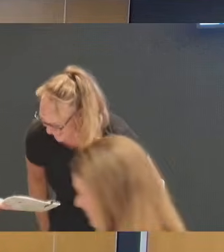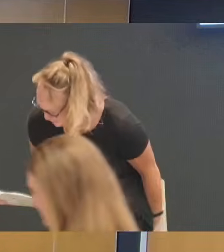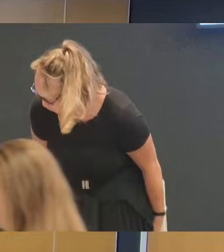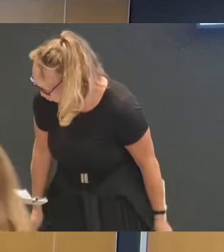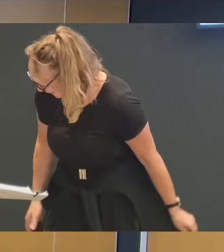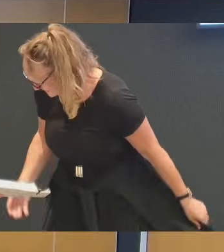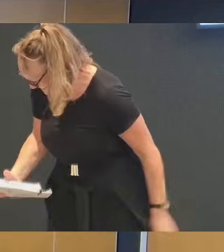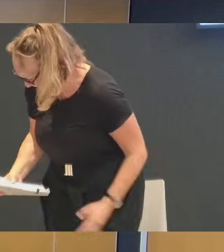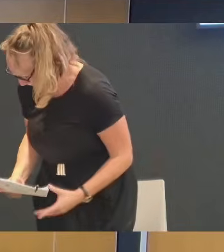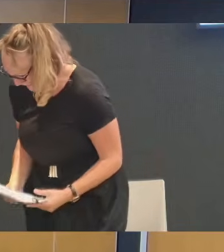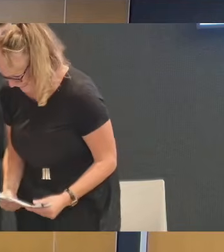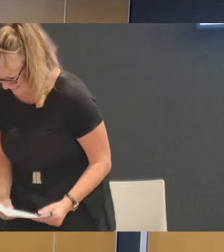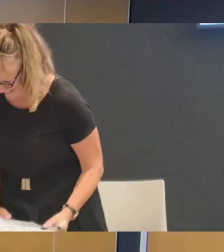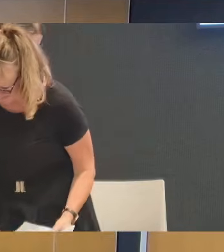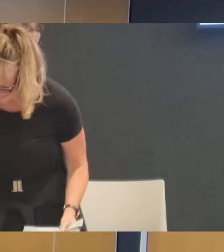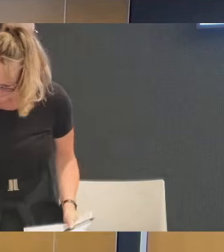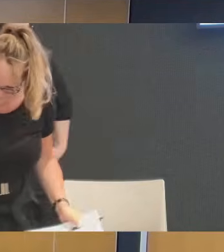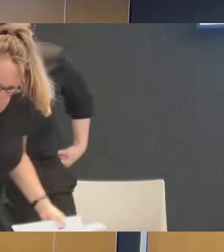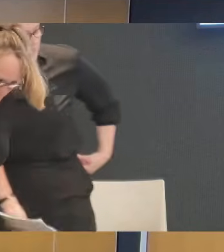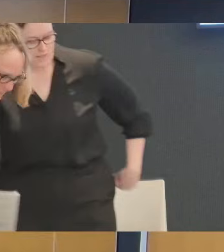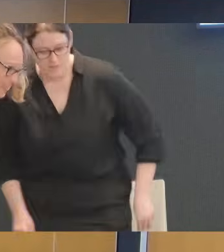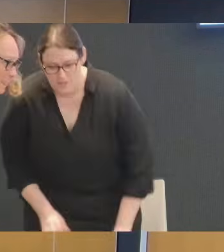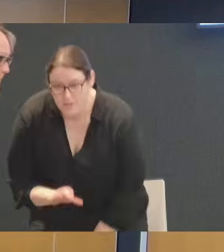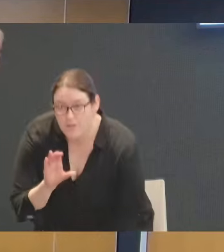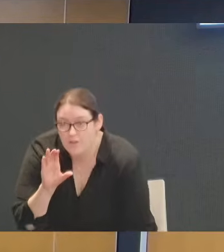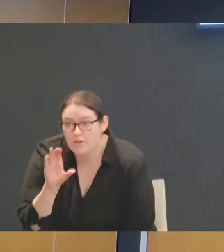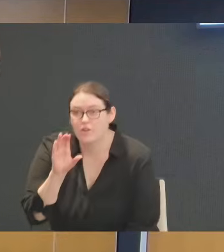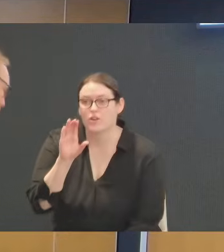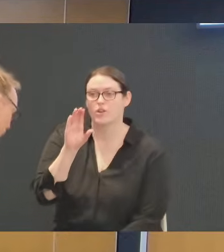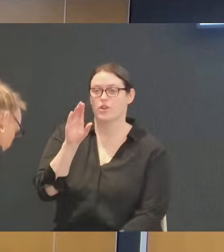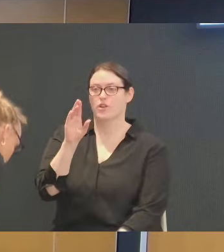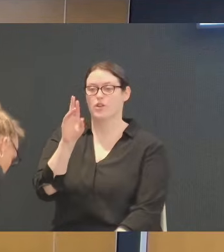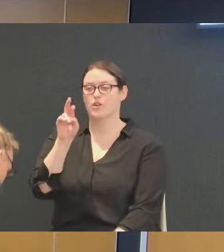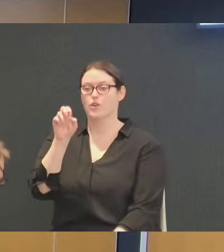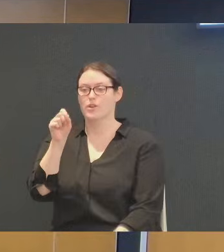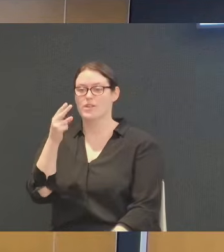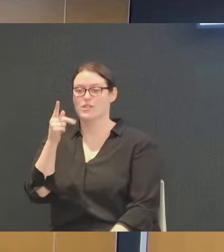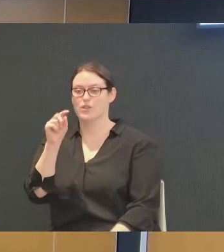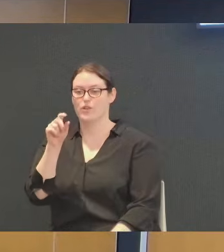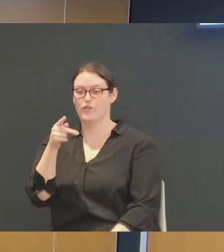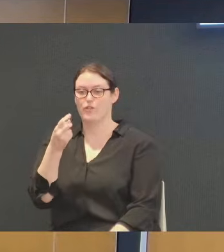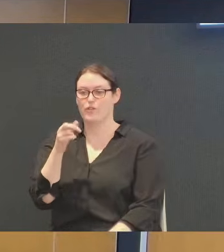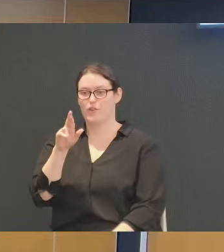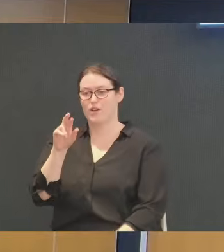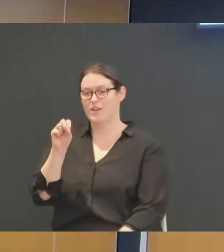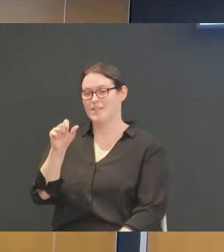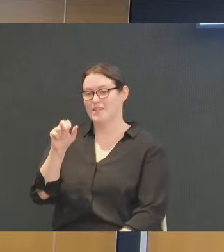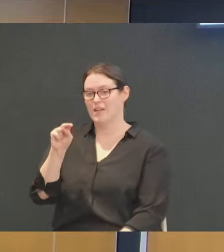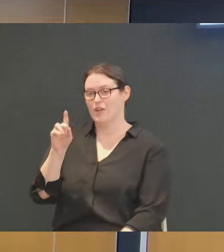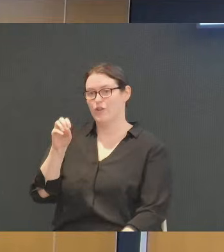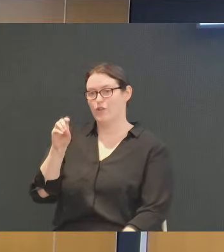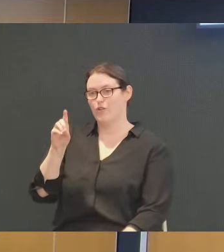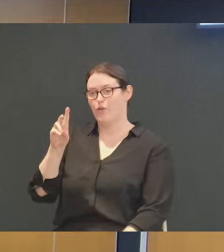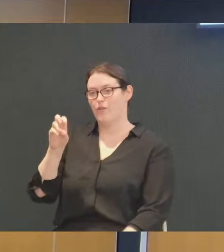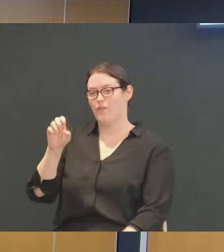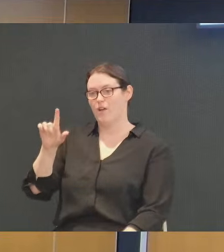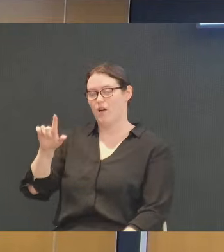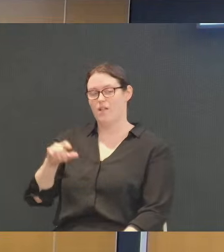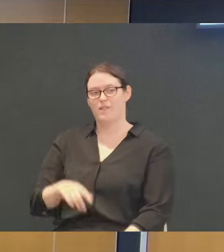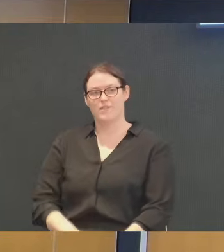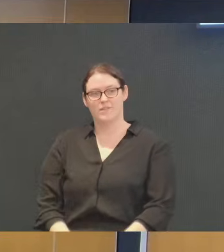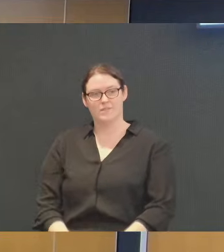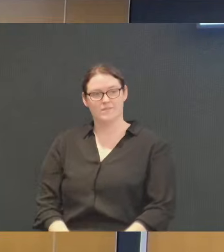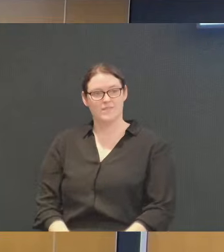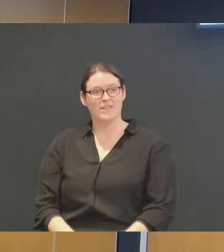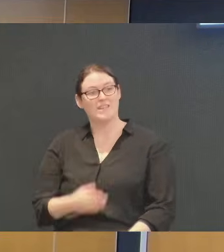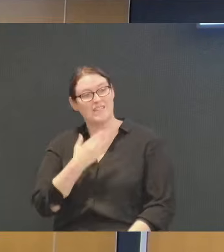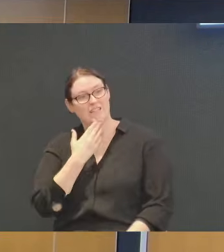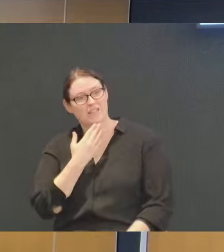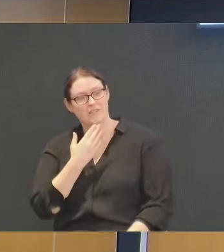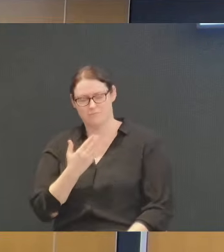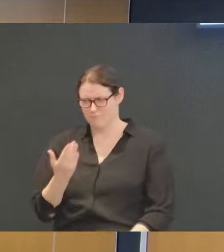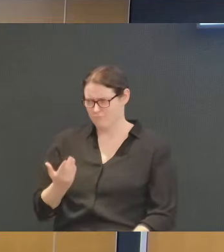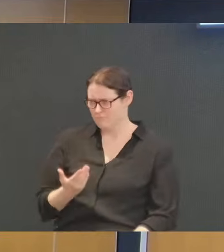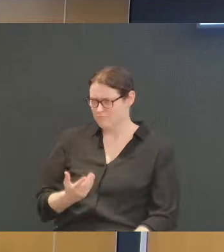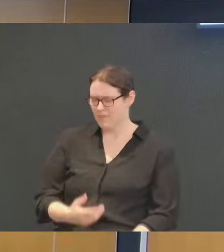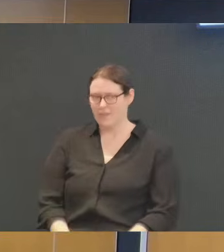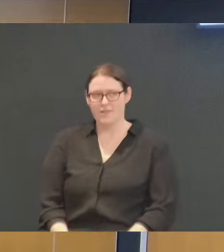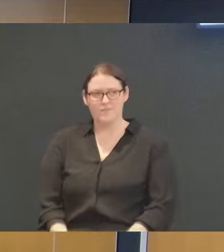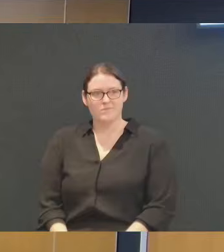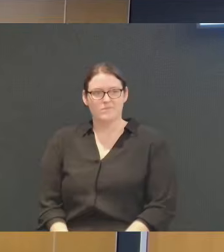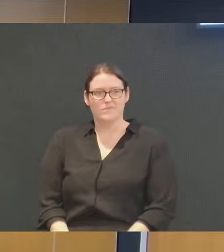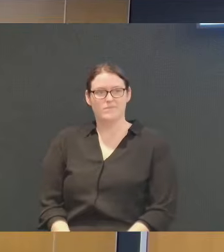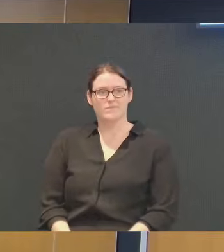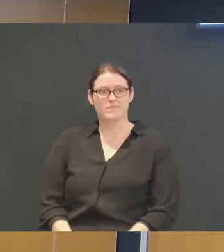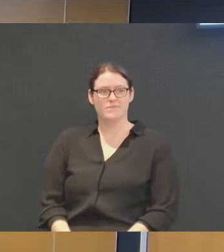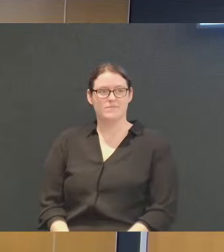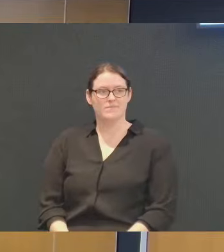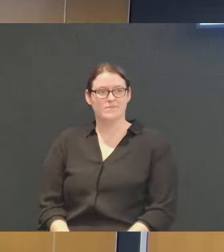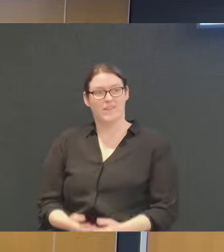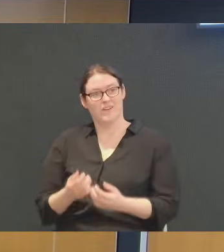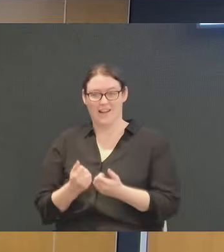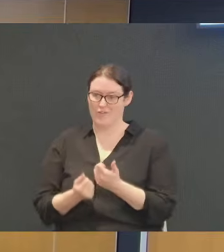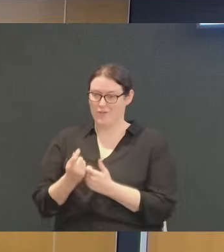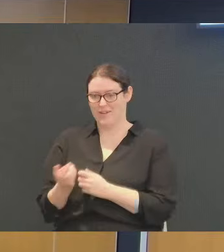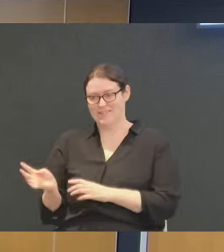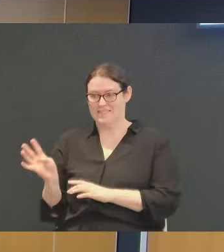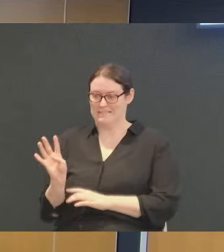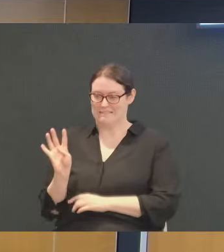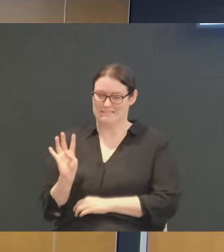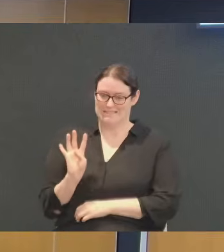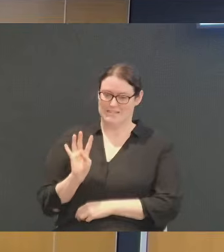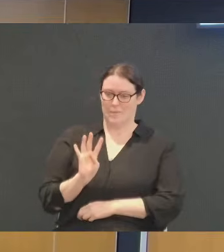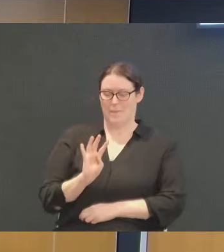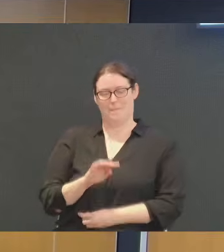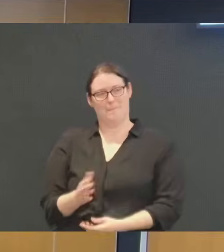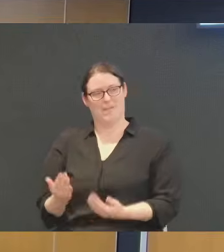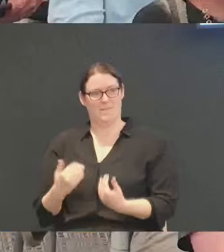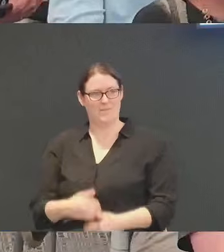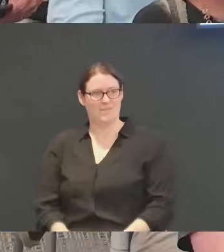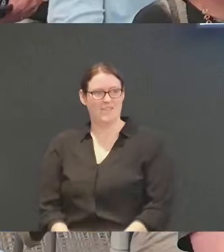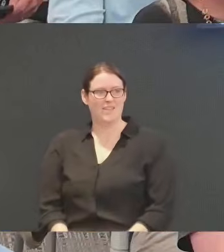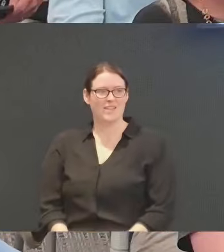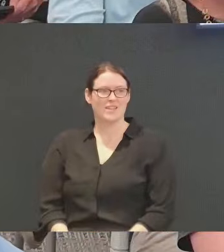Christopher. Christopher Sandival, welcome. Thank you. Mhm. Everybody.